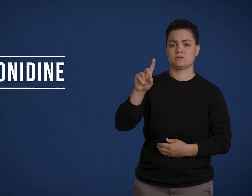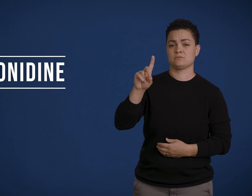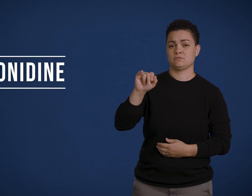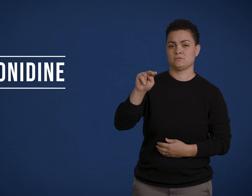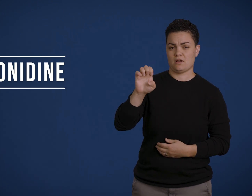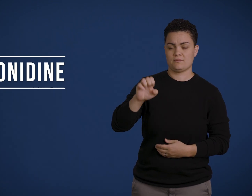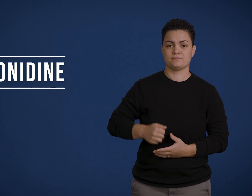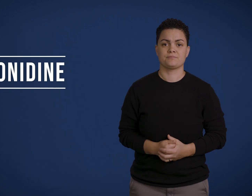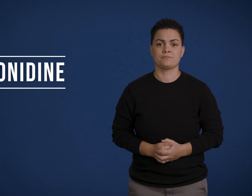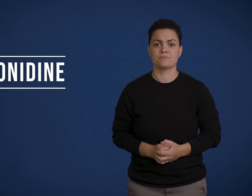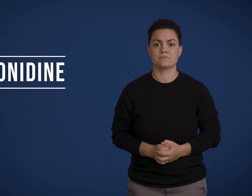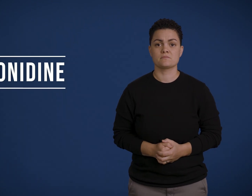Clonidine.